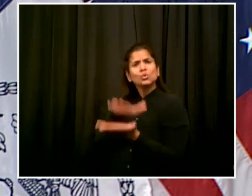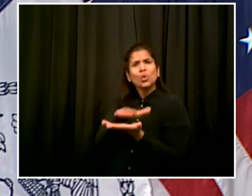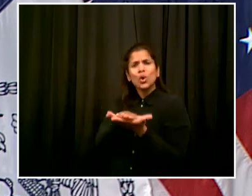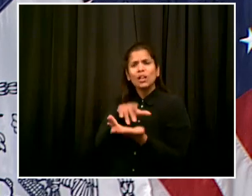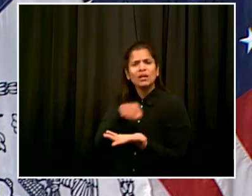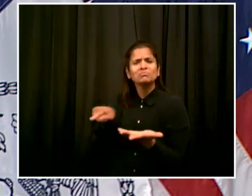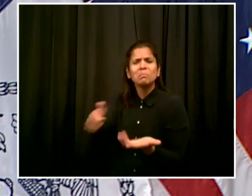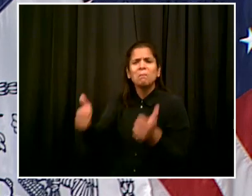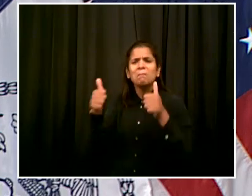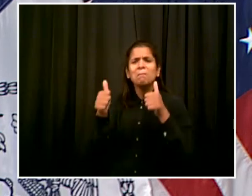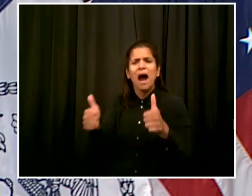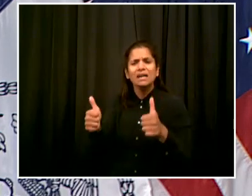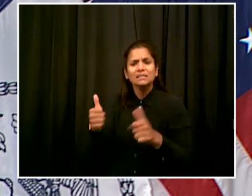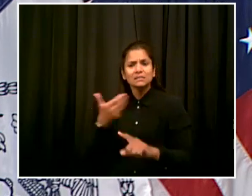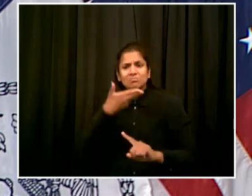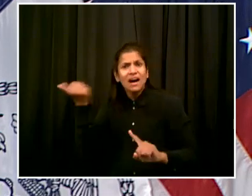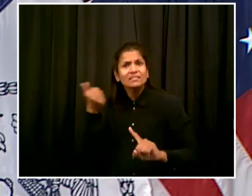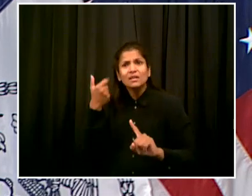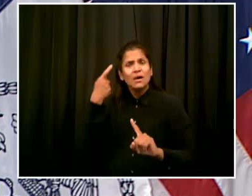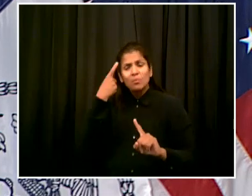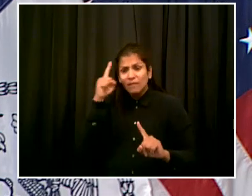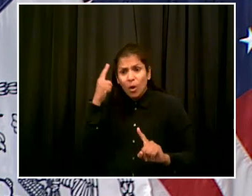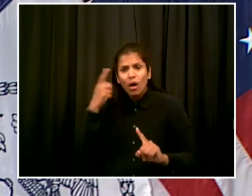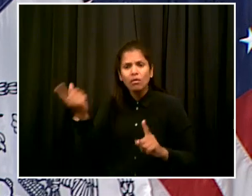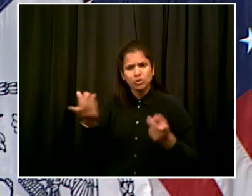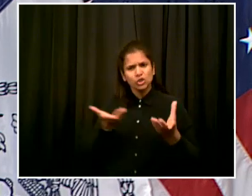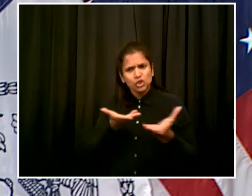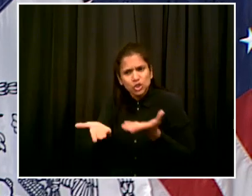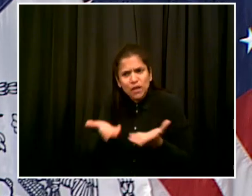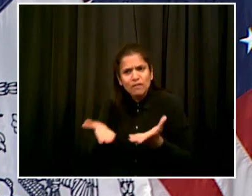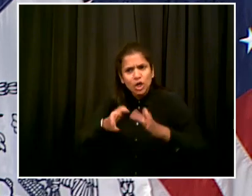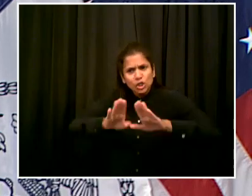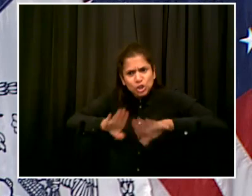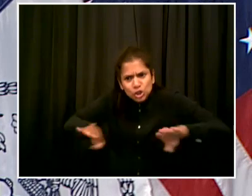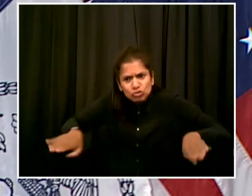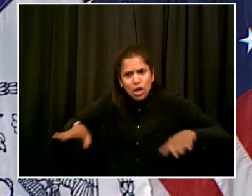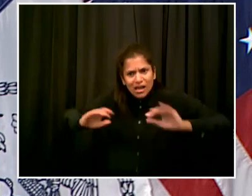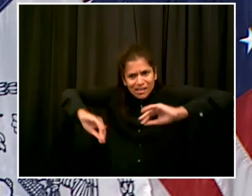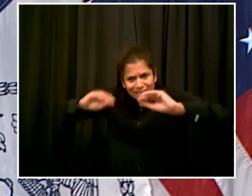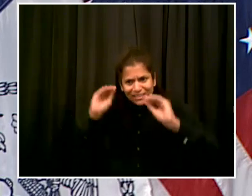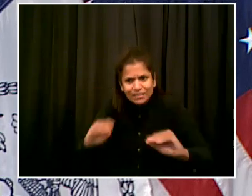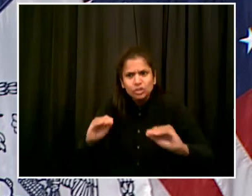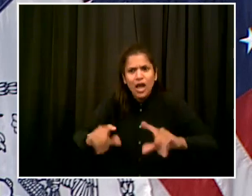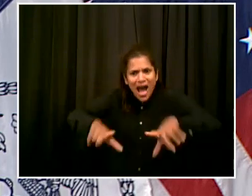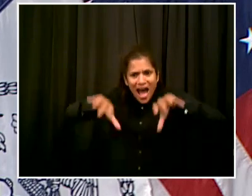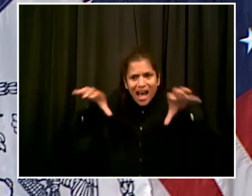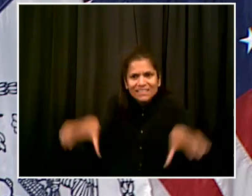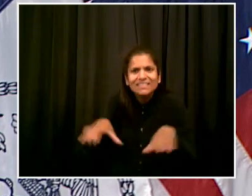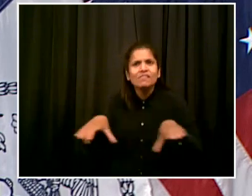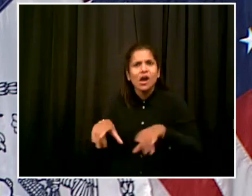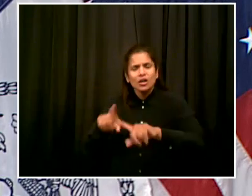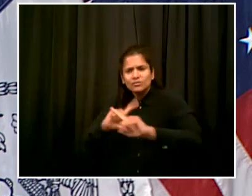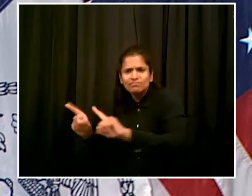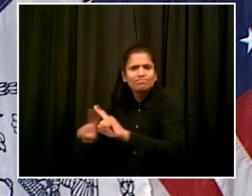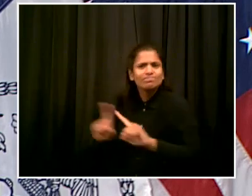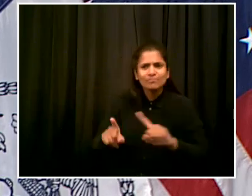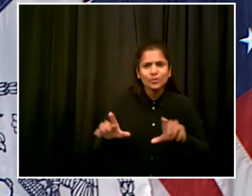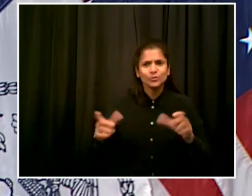AND EMOTNIOAL LY THAT THEY CAN DO REMOTELY.